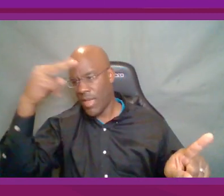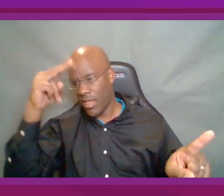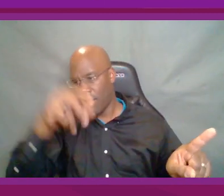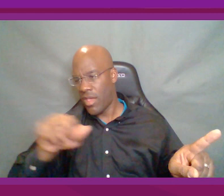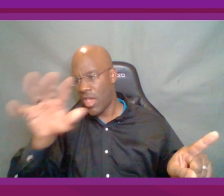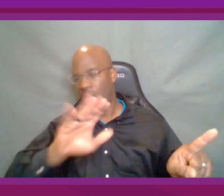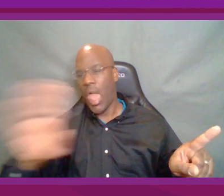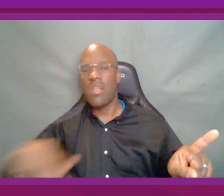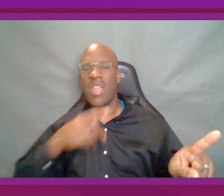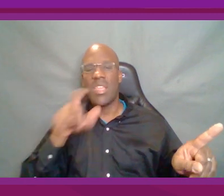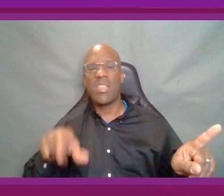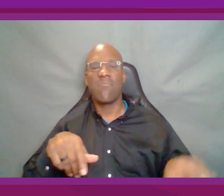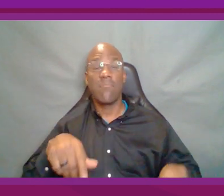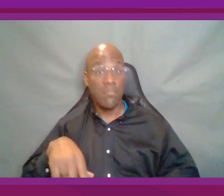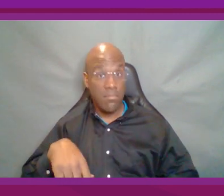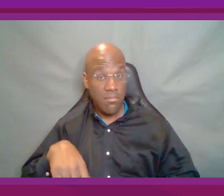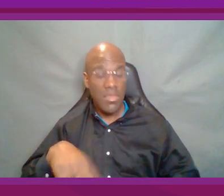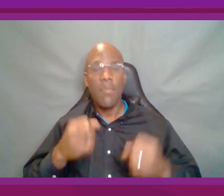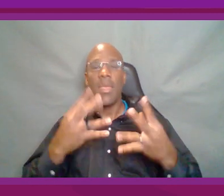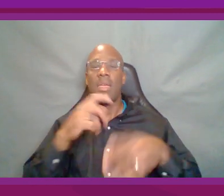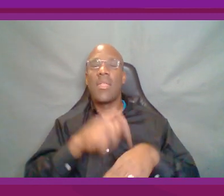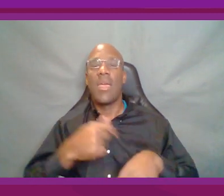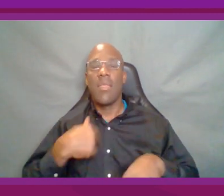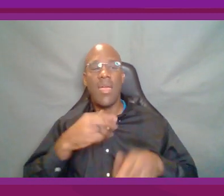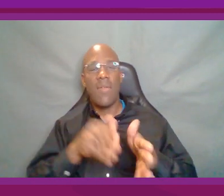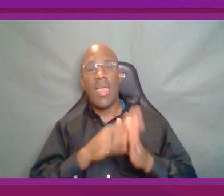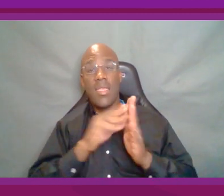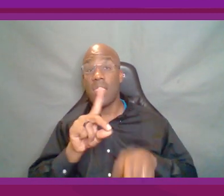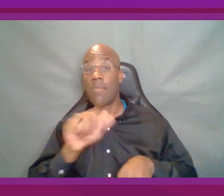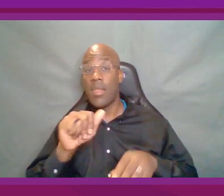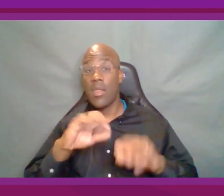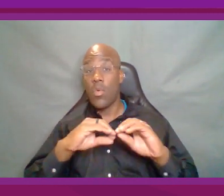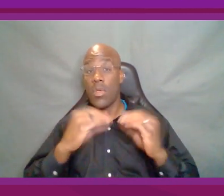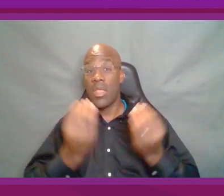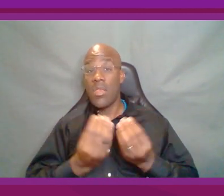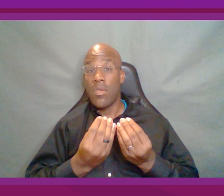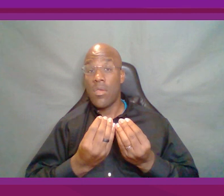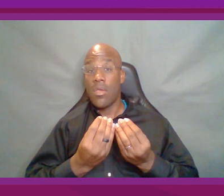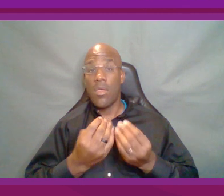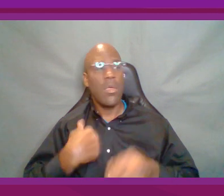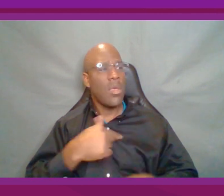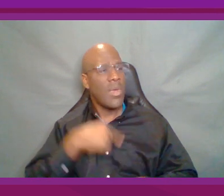There have been many times when I've asked a disability organization, we need to talk